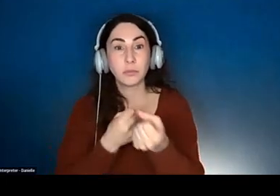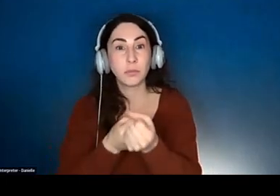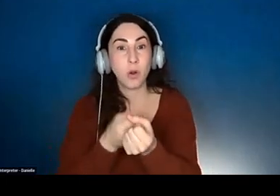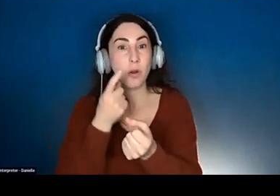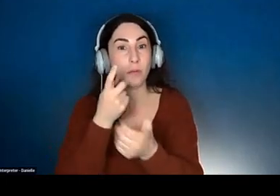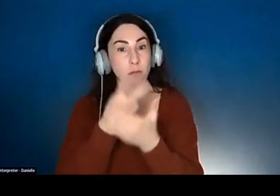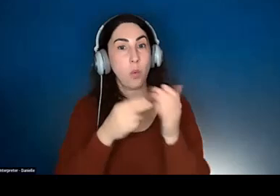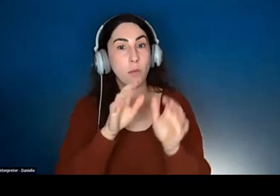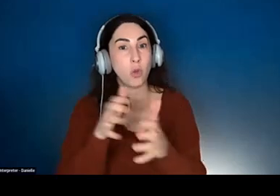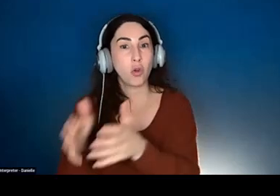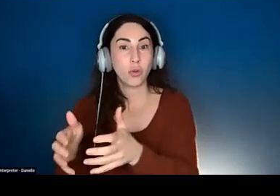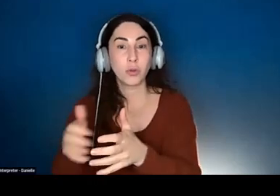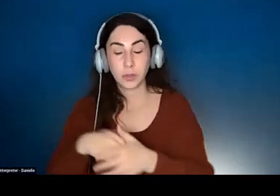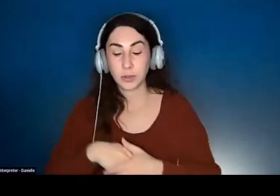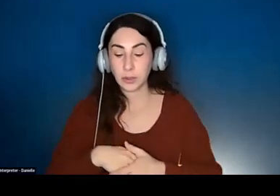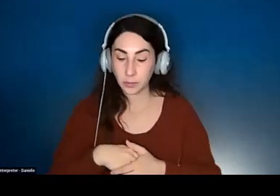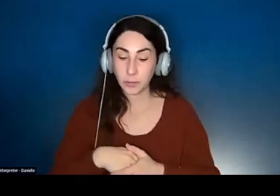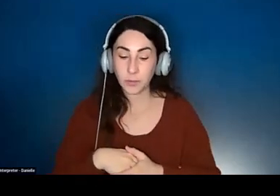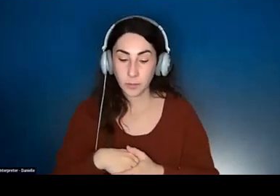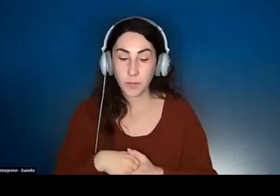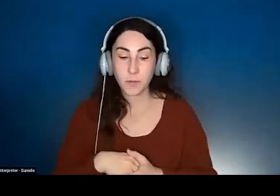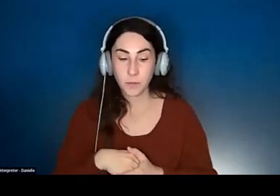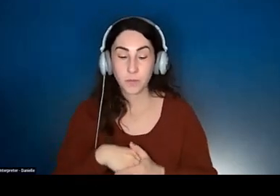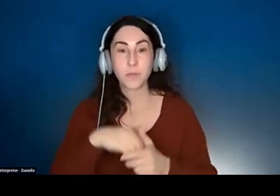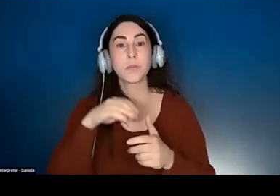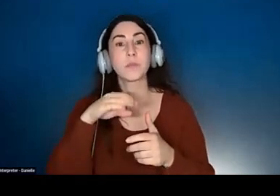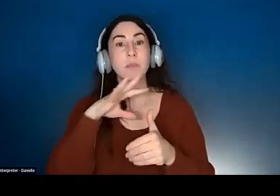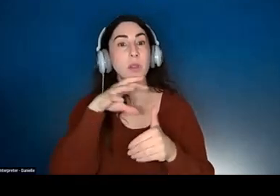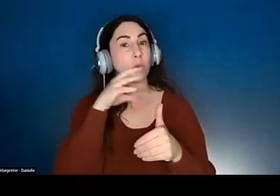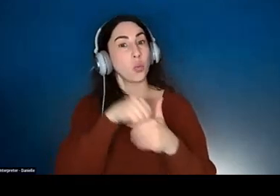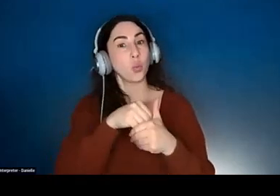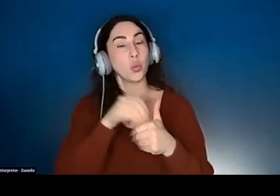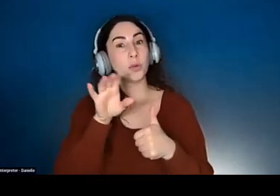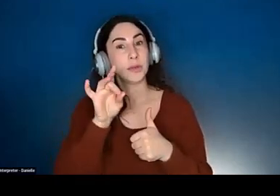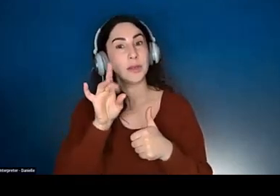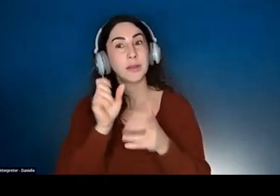some extensions and expansions. So it was first